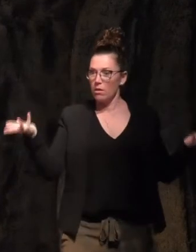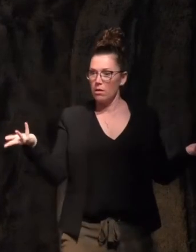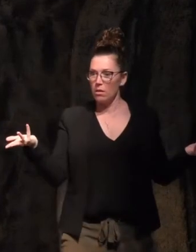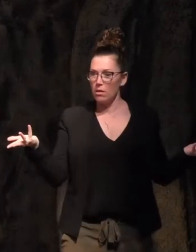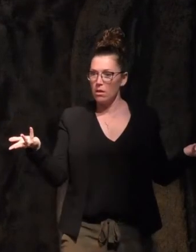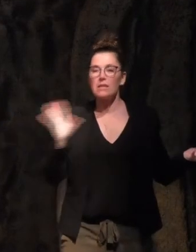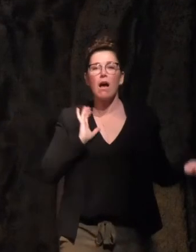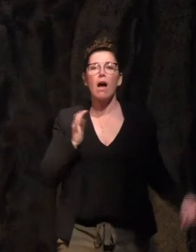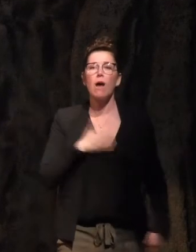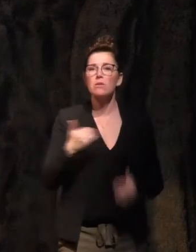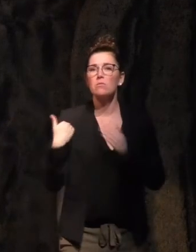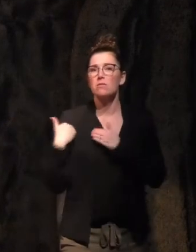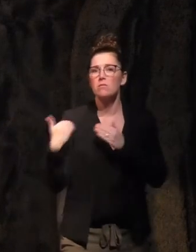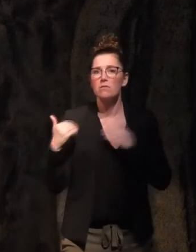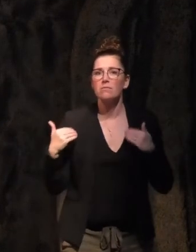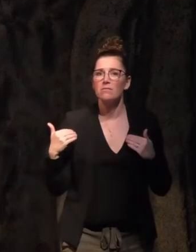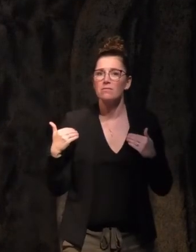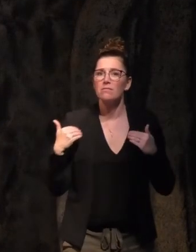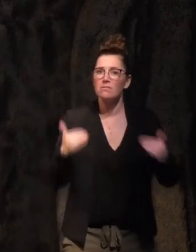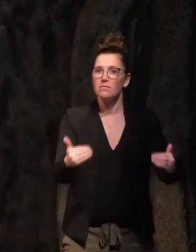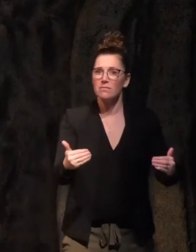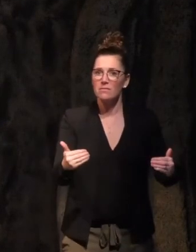to do that, be more human.